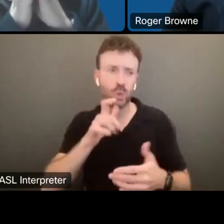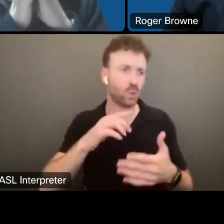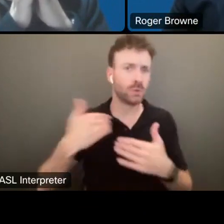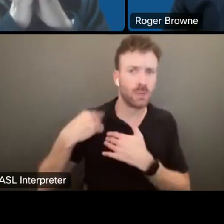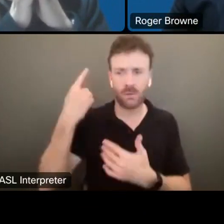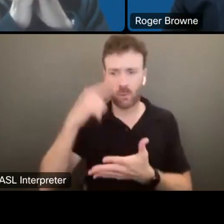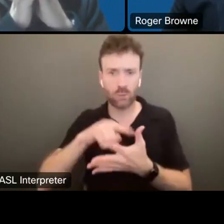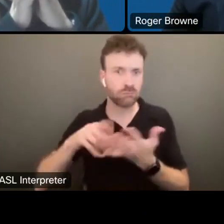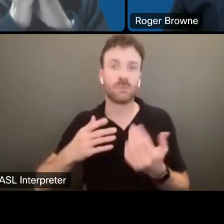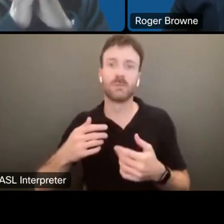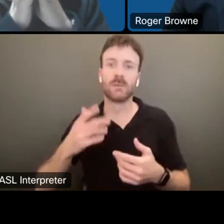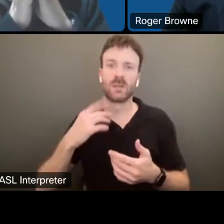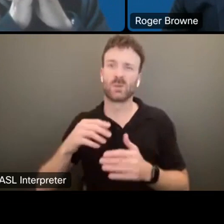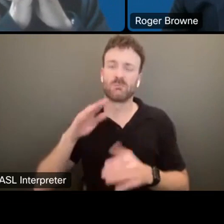It is very staff intense.